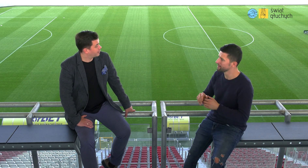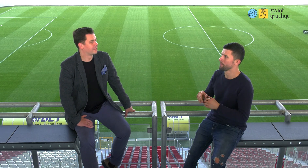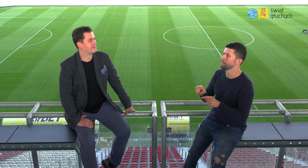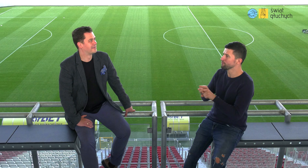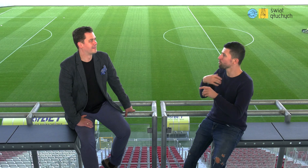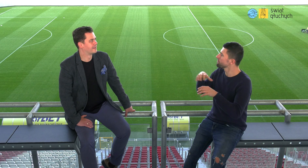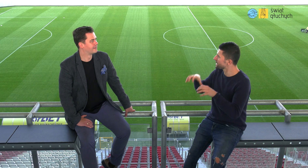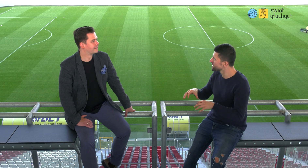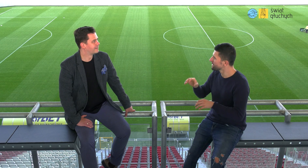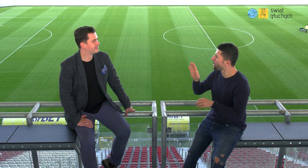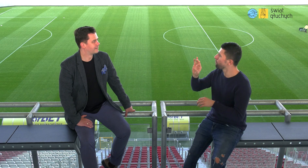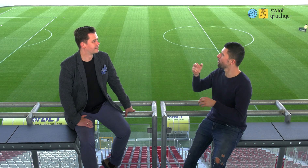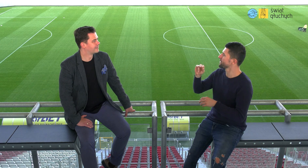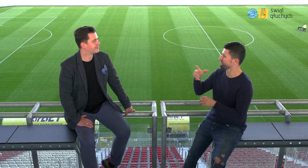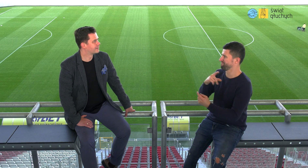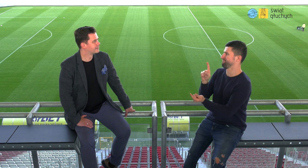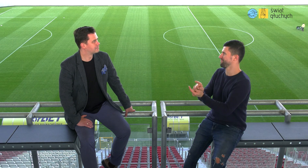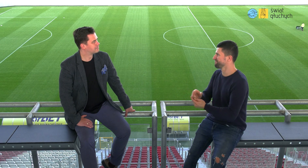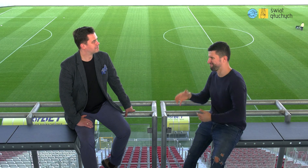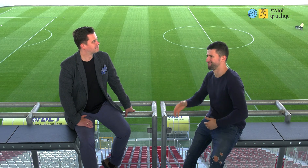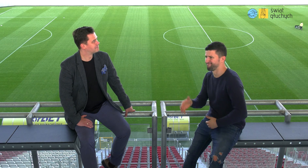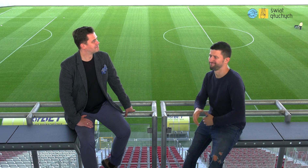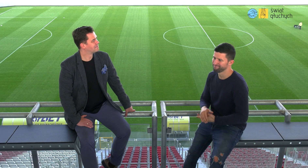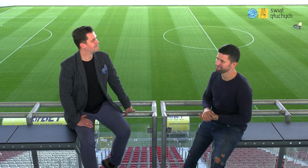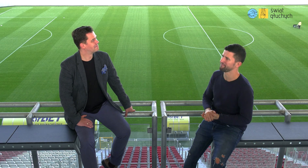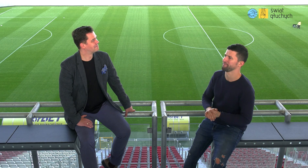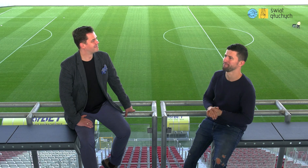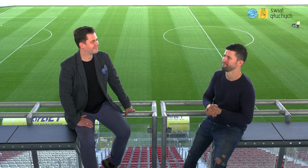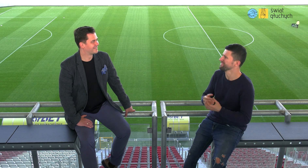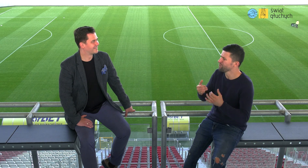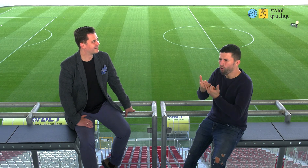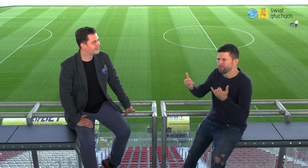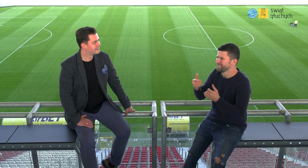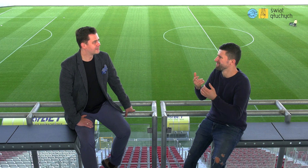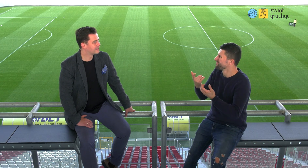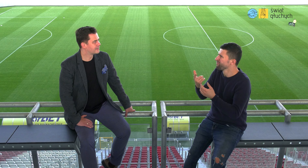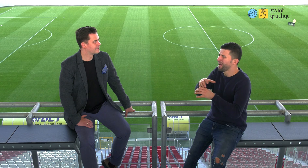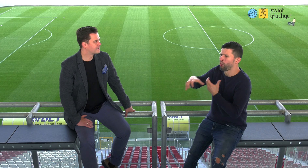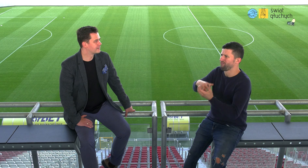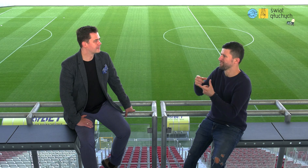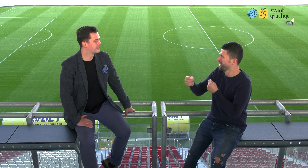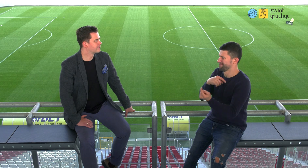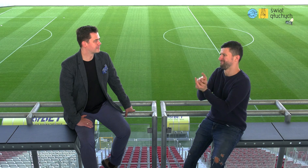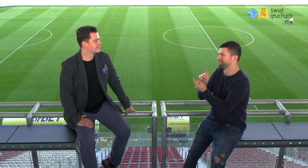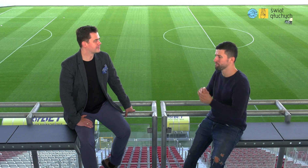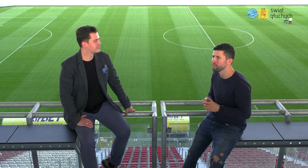I shook hands with president Zbigniew Boniek. There were various world stars.